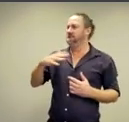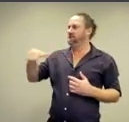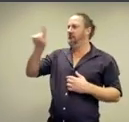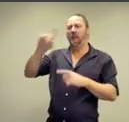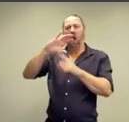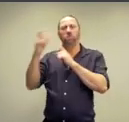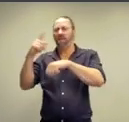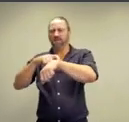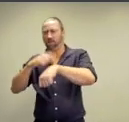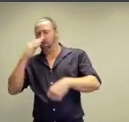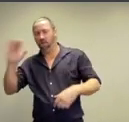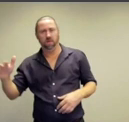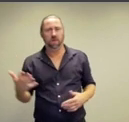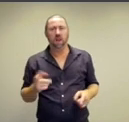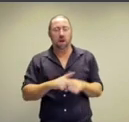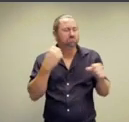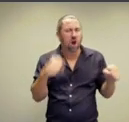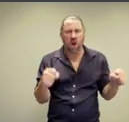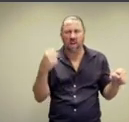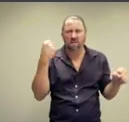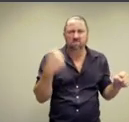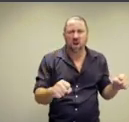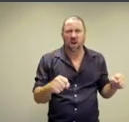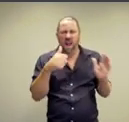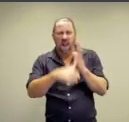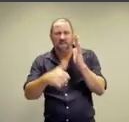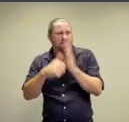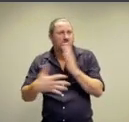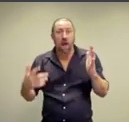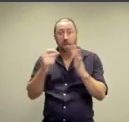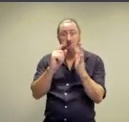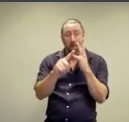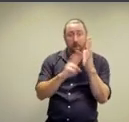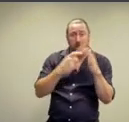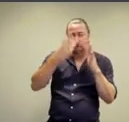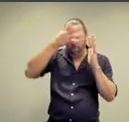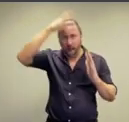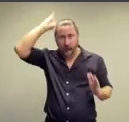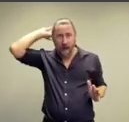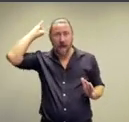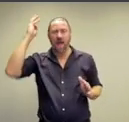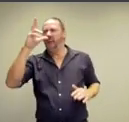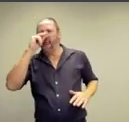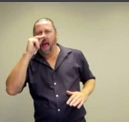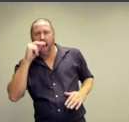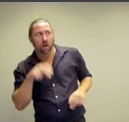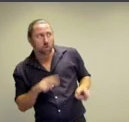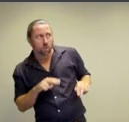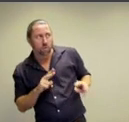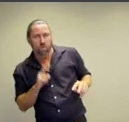culture, from juvenile delinquents to bikers, to leatherman and punks